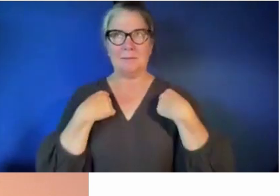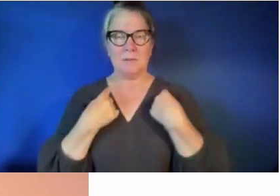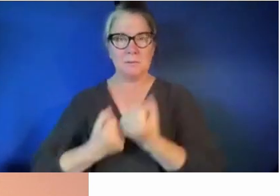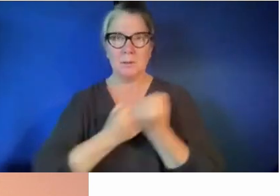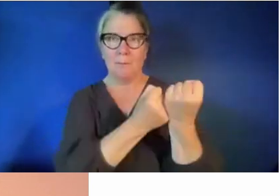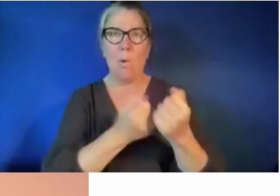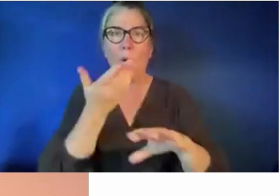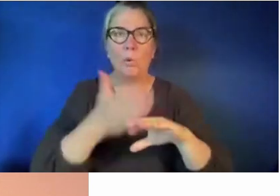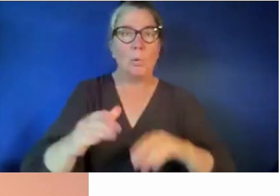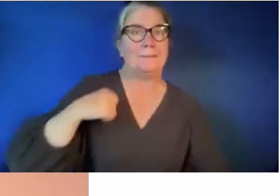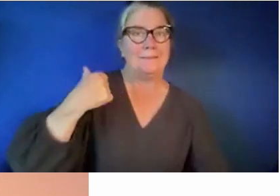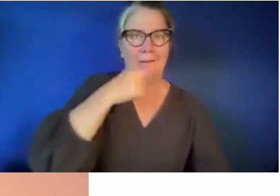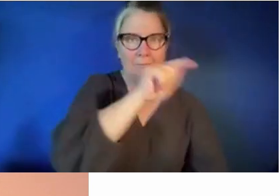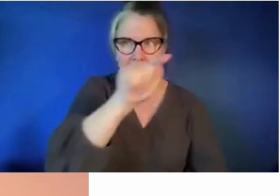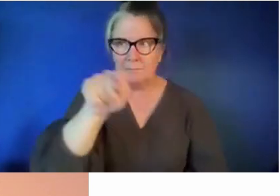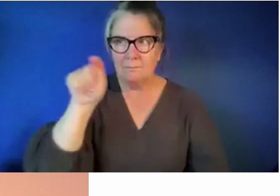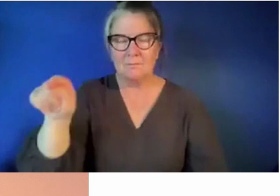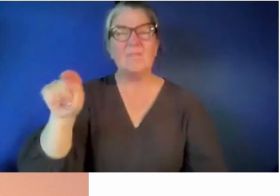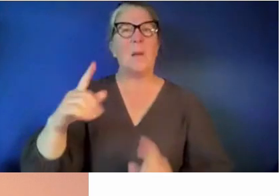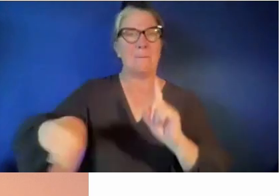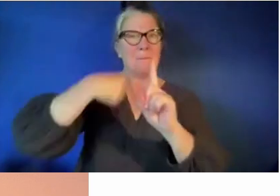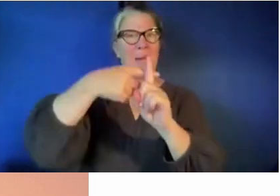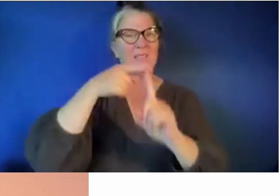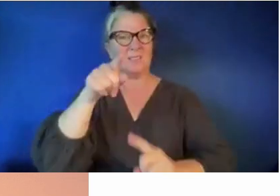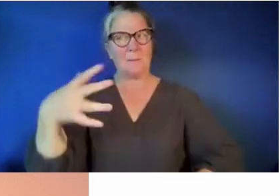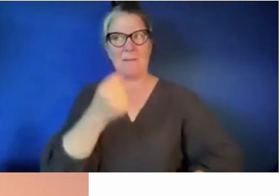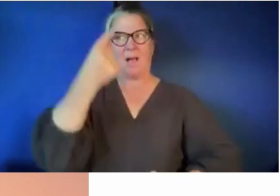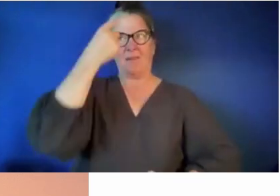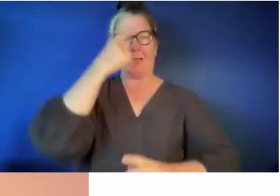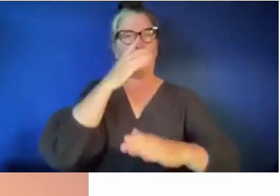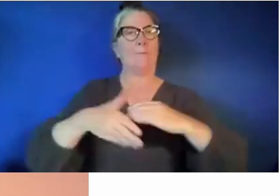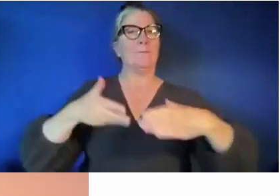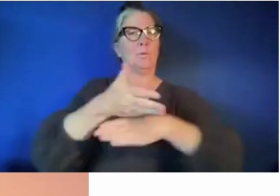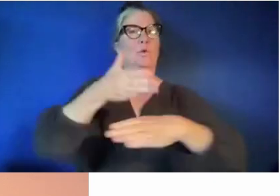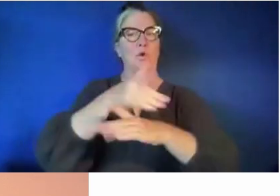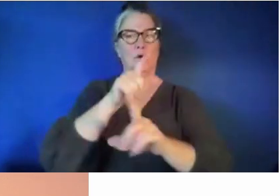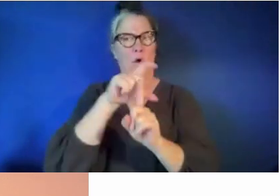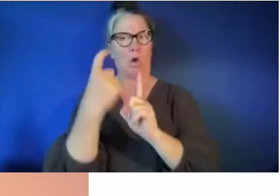there is a legitimate and important part of thinking about work culture, thinking about what it means to be in the APS